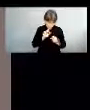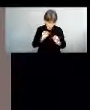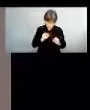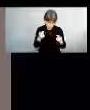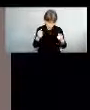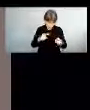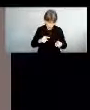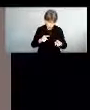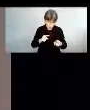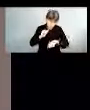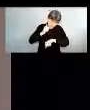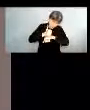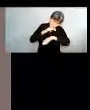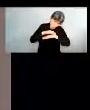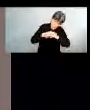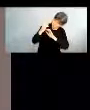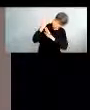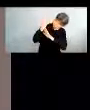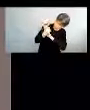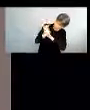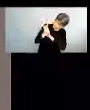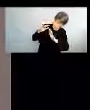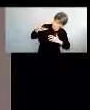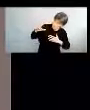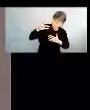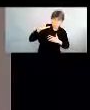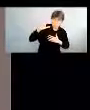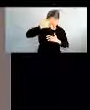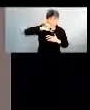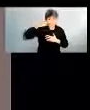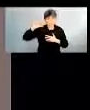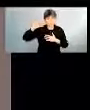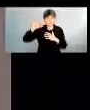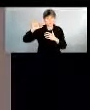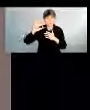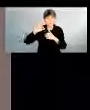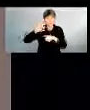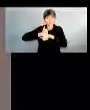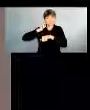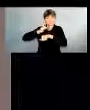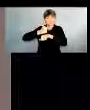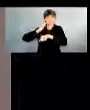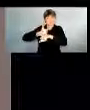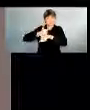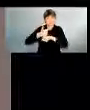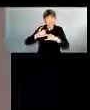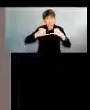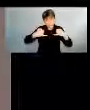could be impacted if various government restrictions and recommendations continue. For example,